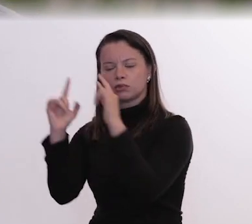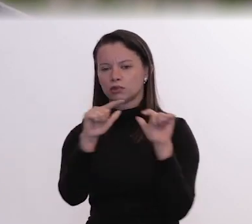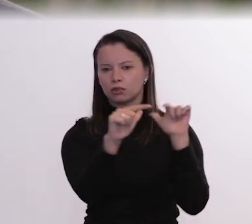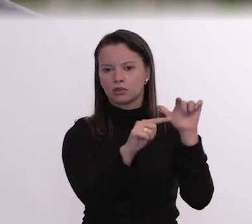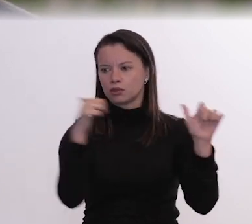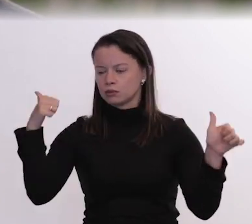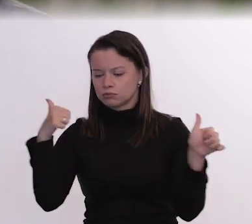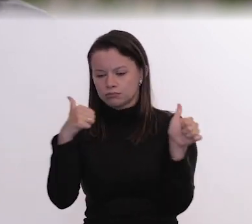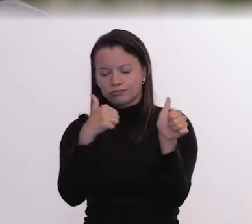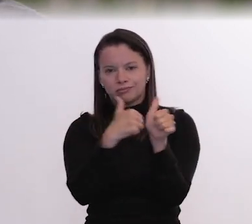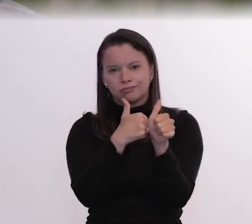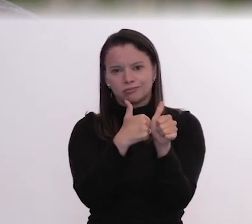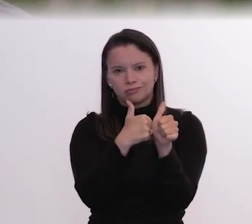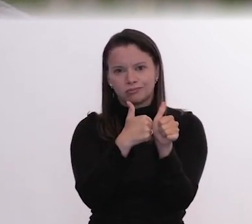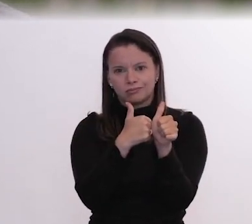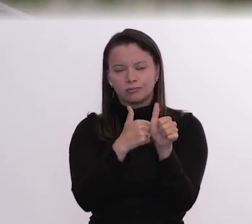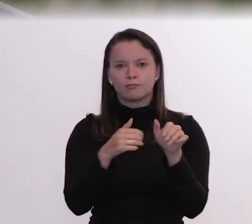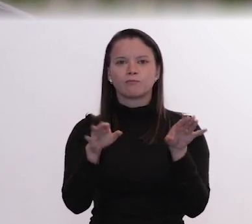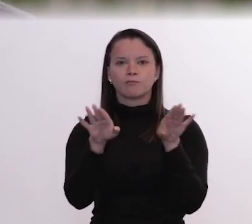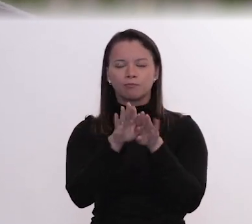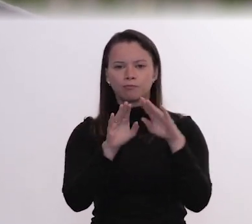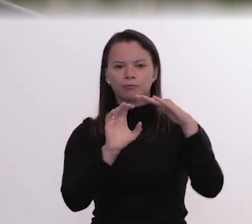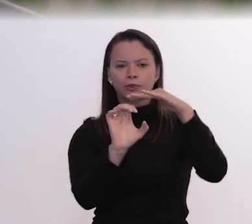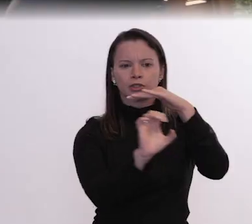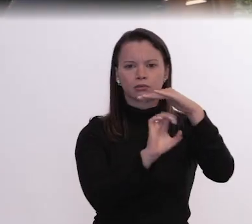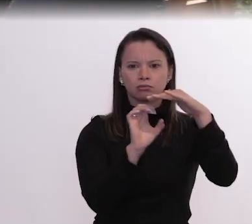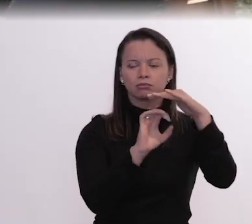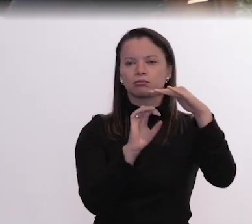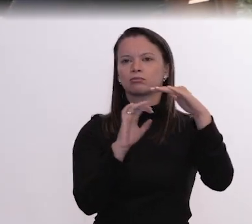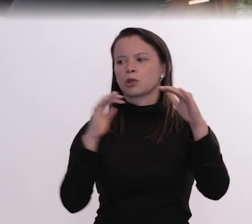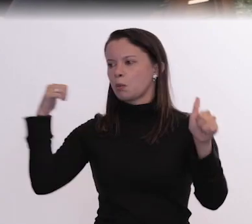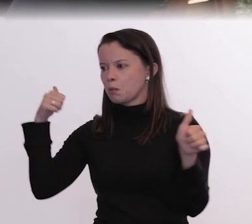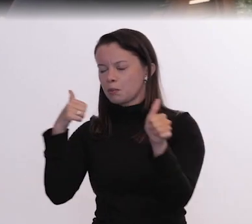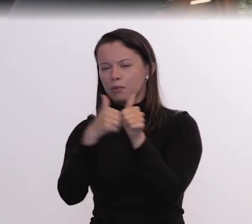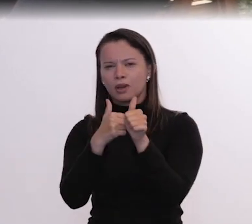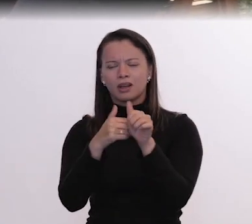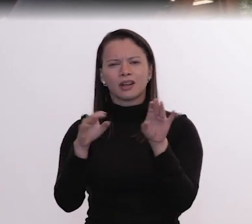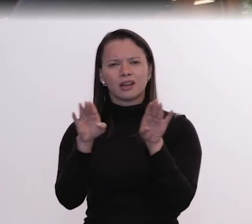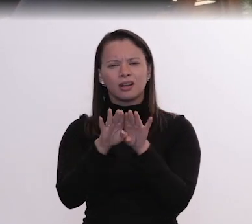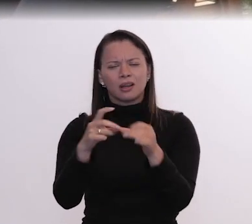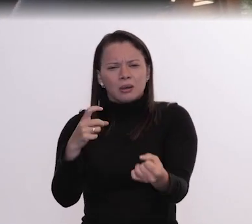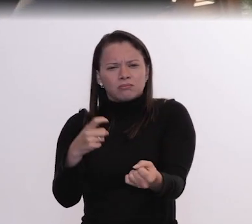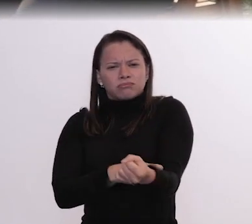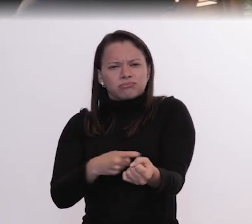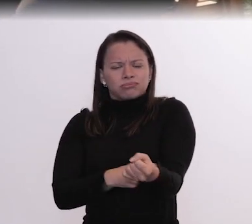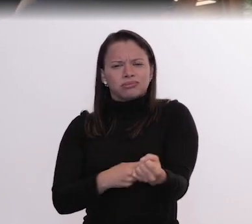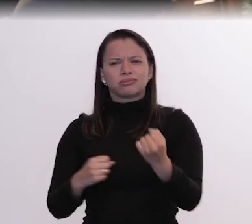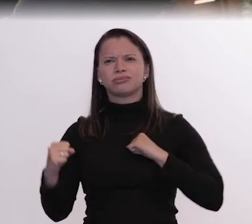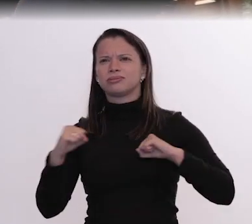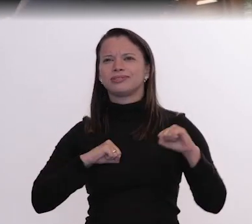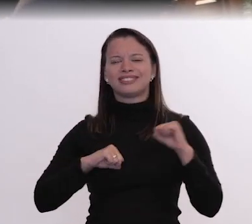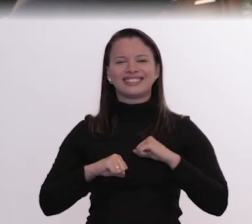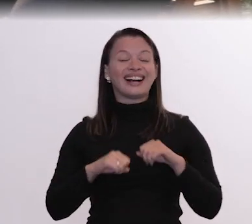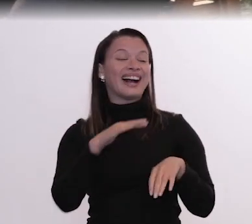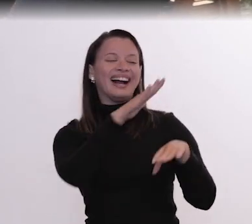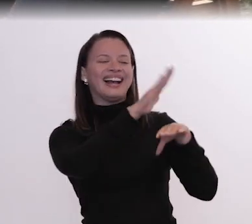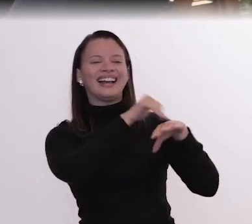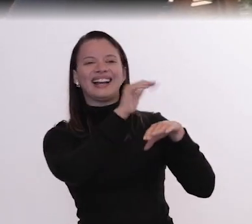to reduce transportation demand and stress. See, I even hired someone to honk now. To represent the stress. Yeah, a very modern thing,